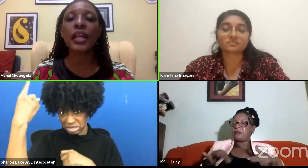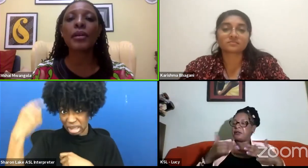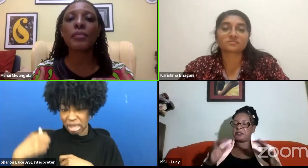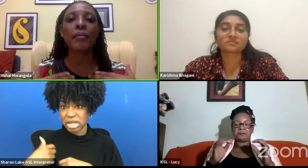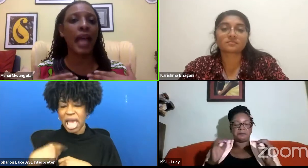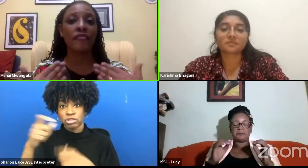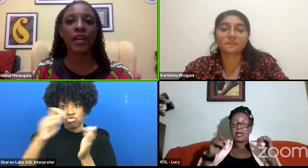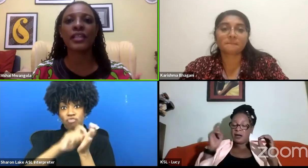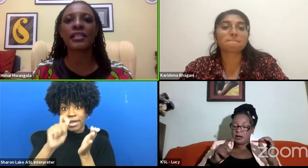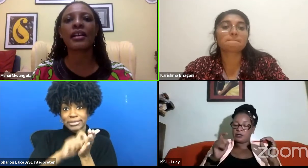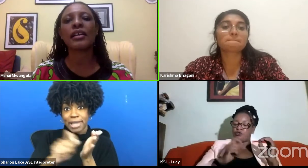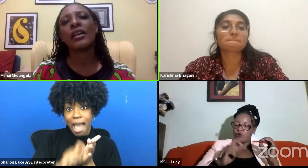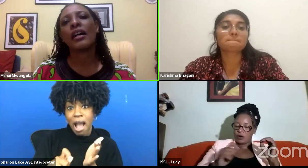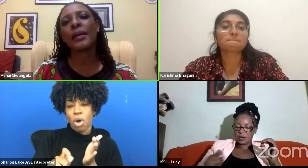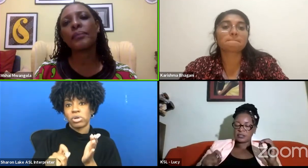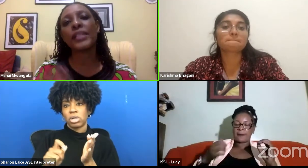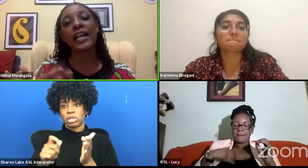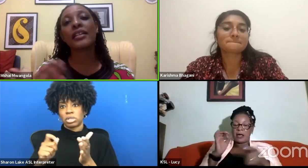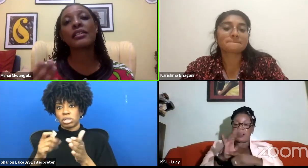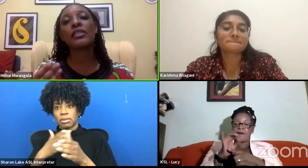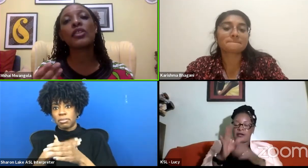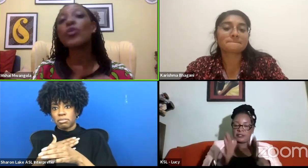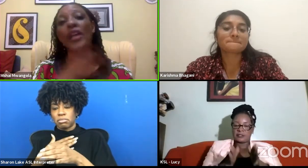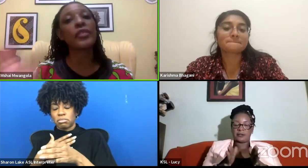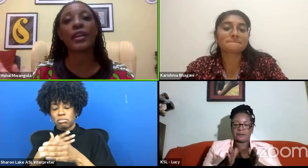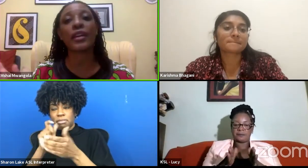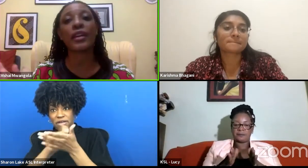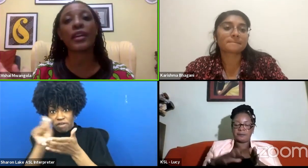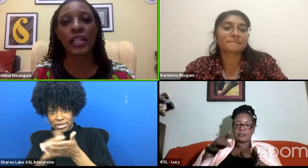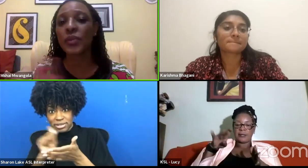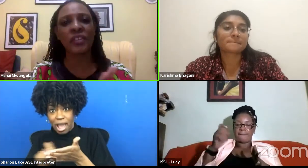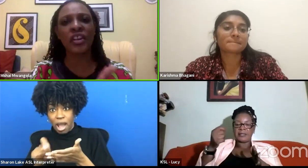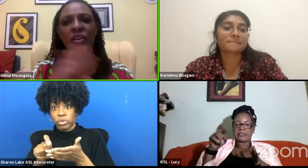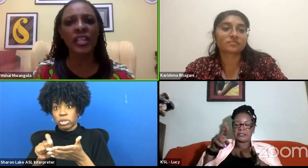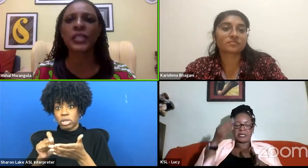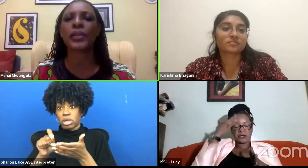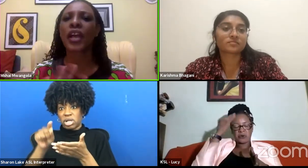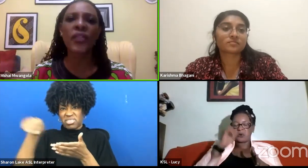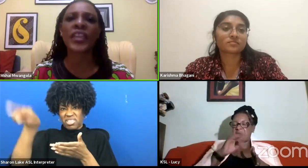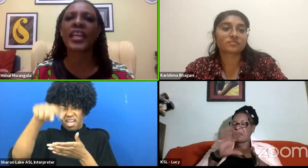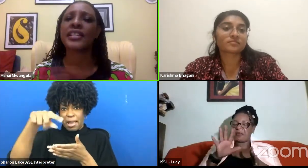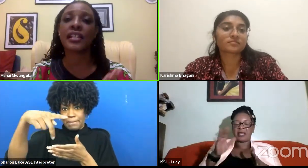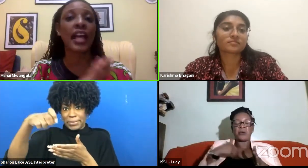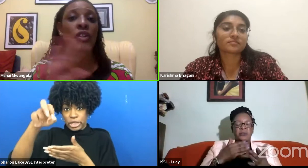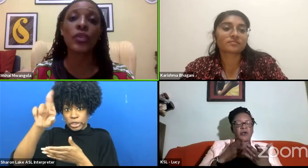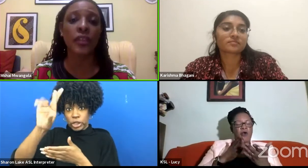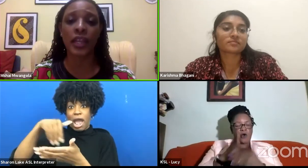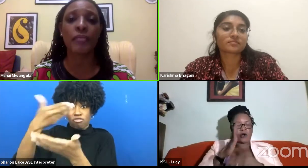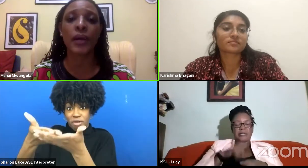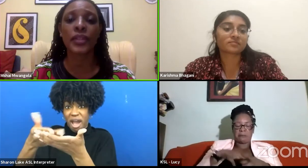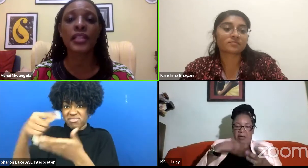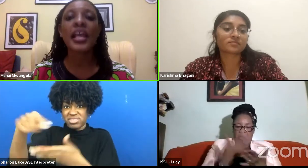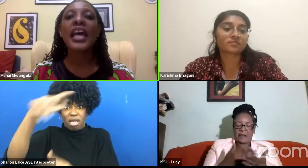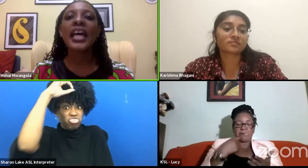and my advisor, Peter Erickson knew nothing about it. He was very honest when I got there, he said, "I know nothing about this."